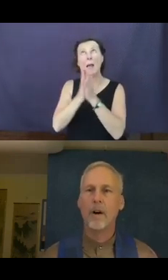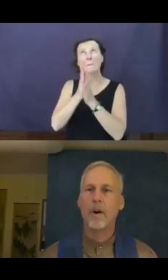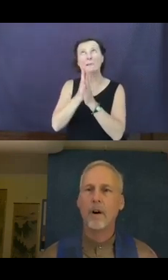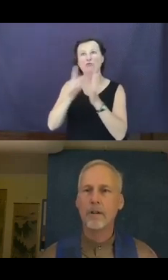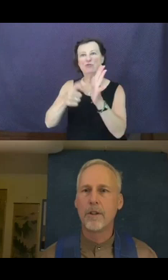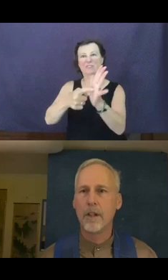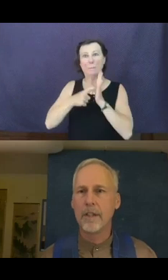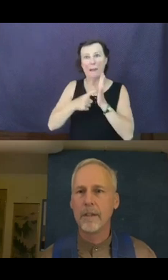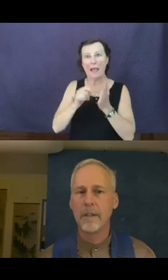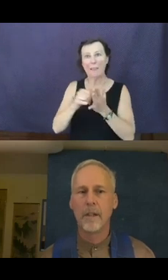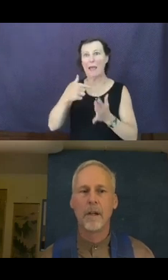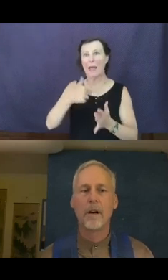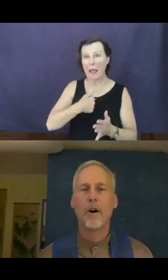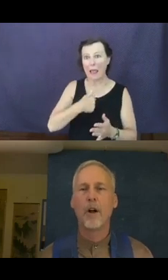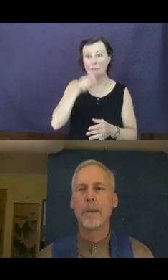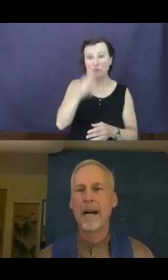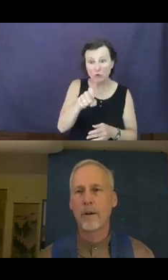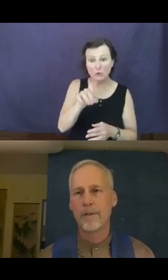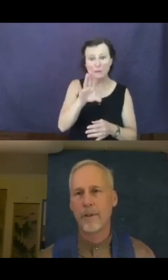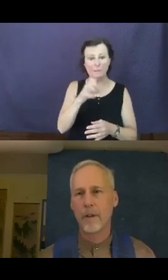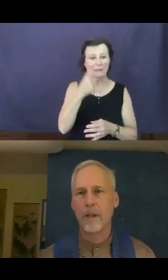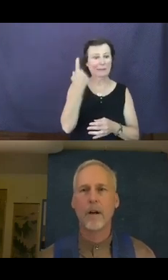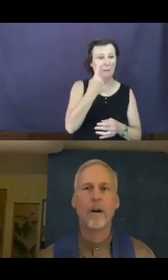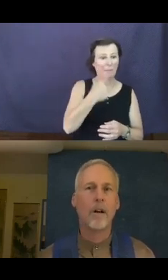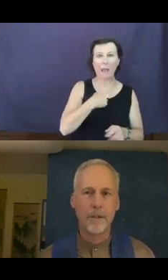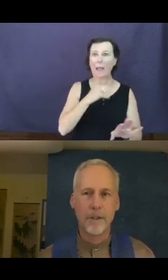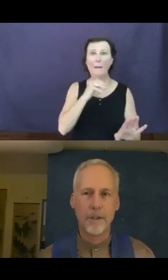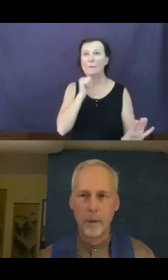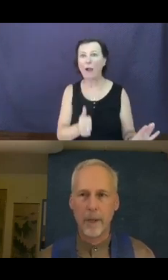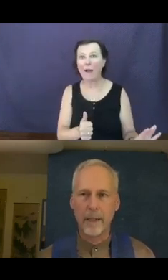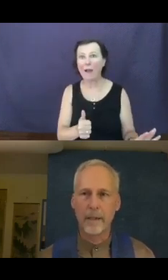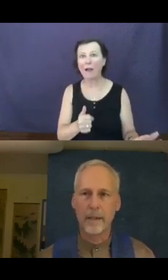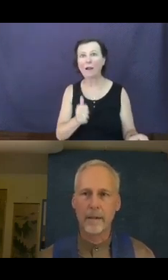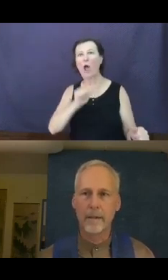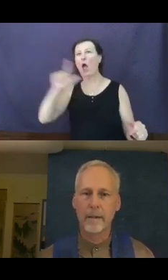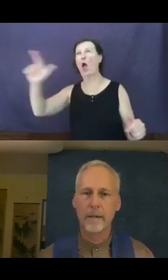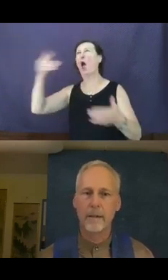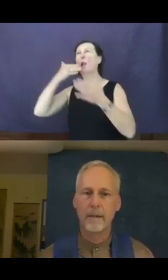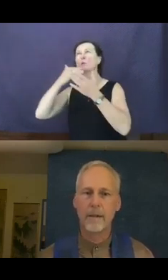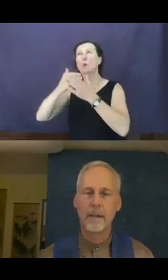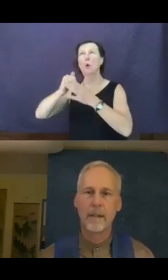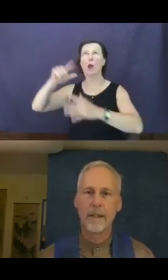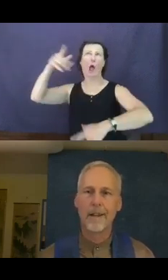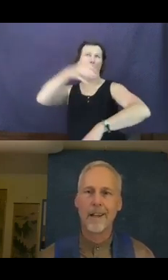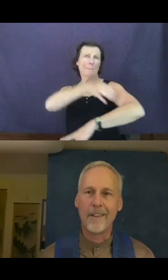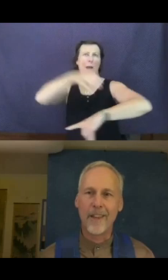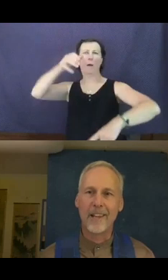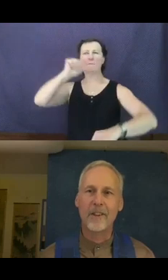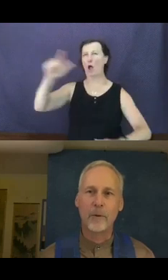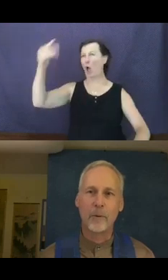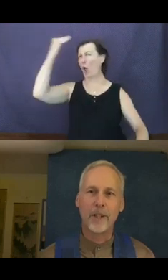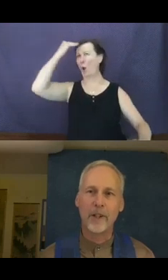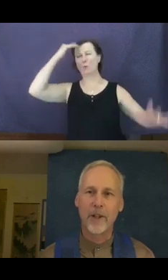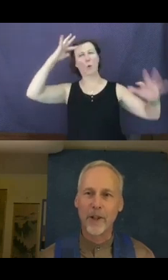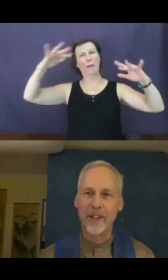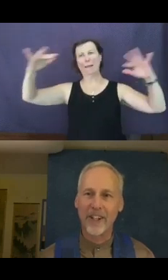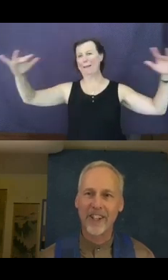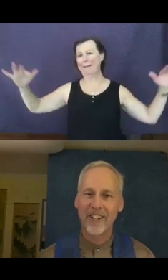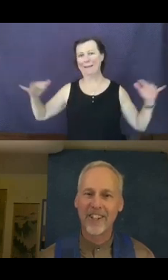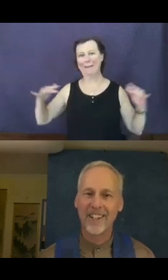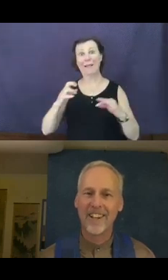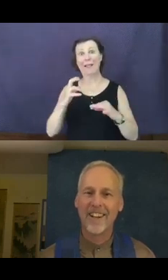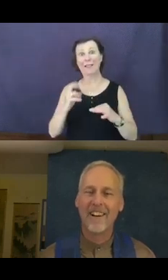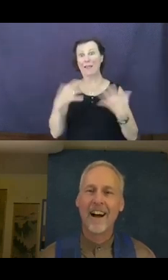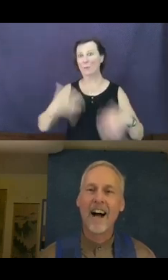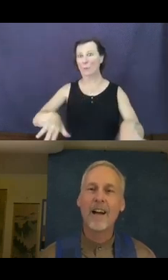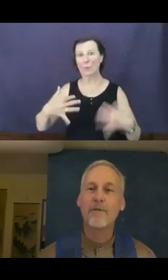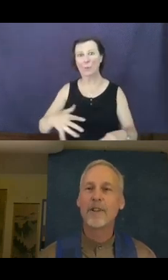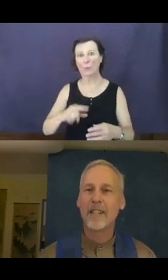all-good, all-powerful, all-knowing. And then the real corker: I forgive